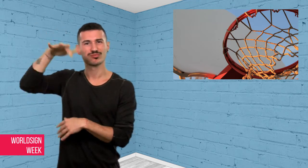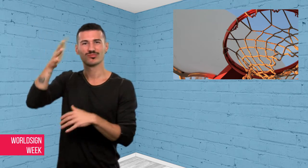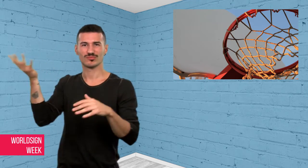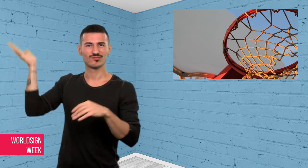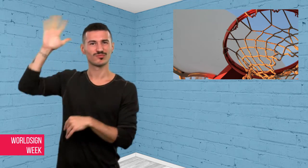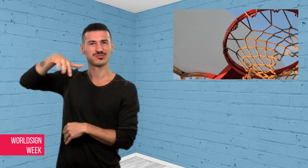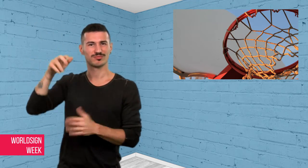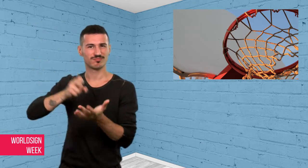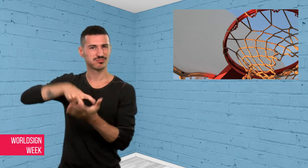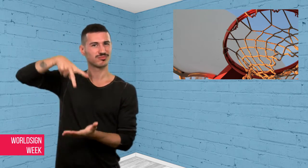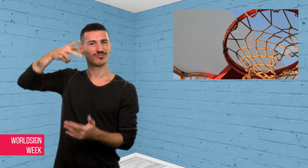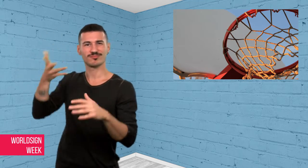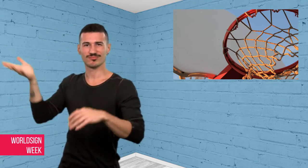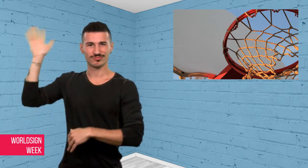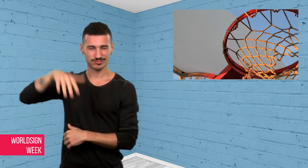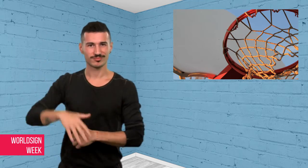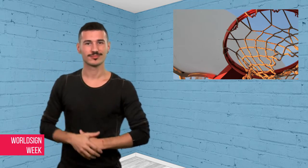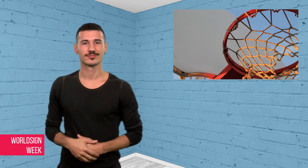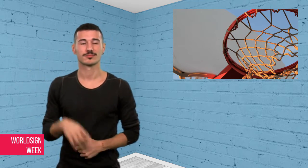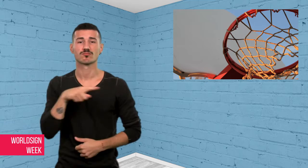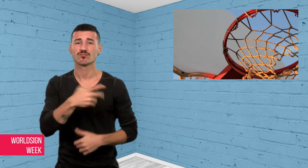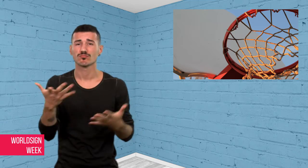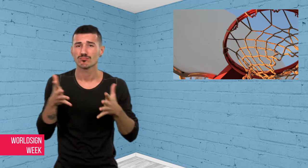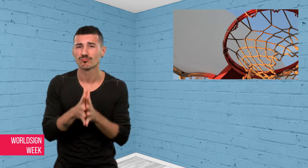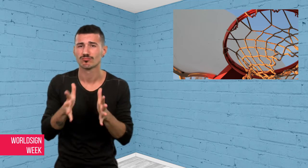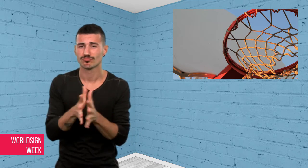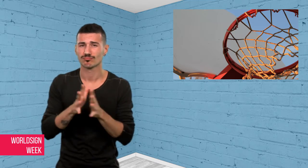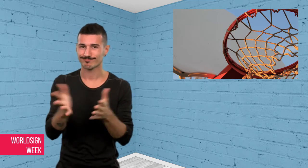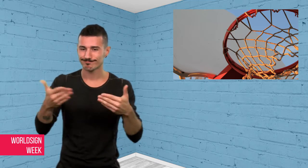a professional dunker came true.